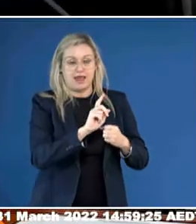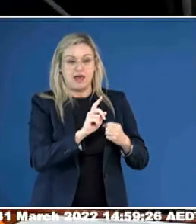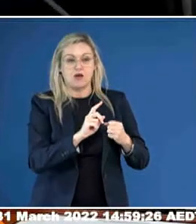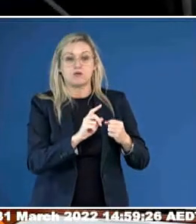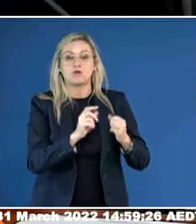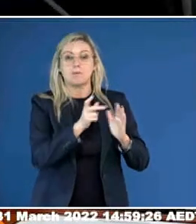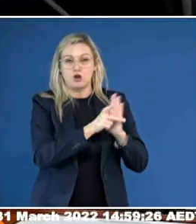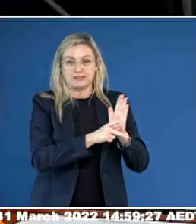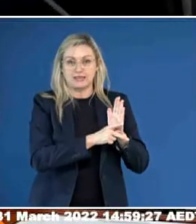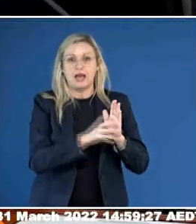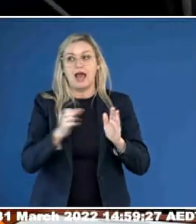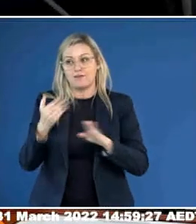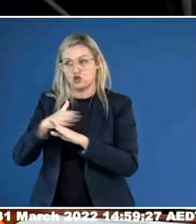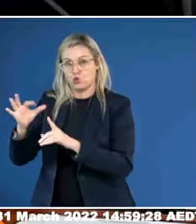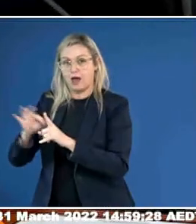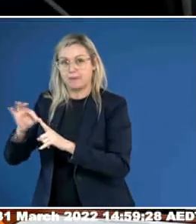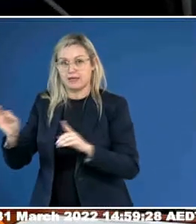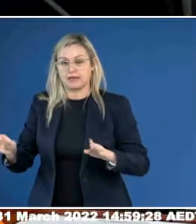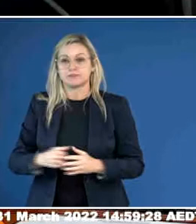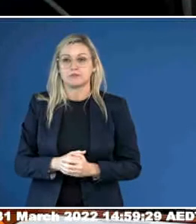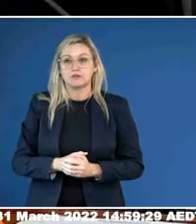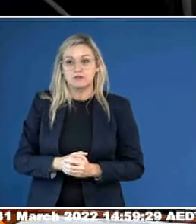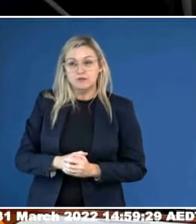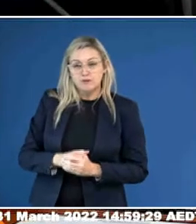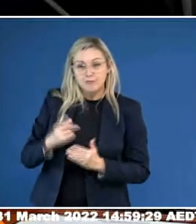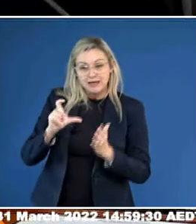Carolyn - and you might, if you want to, share with this the others. It is up to you.